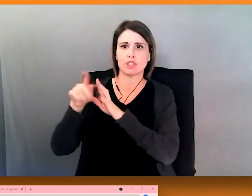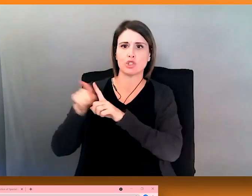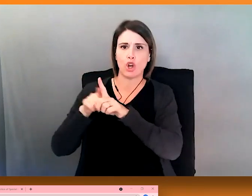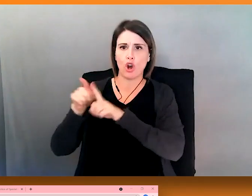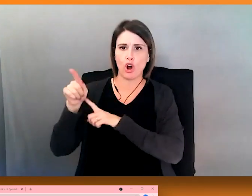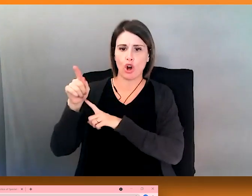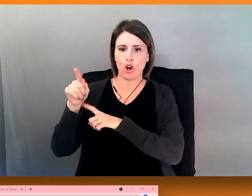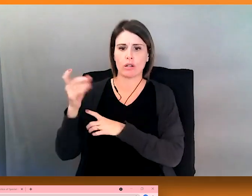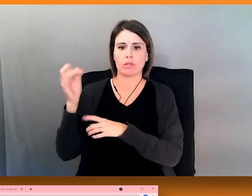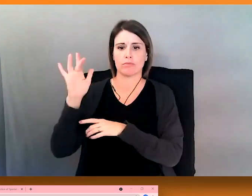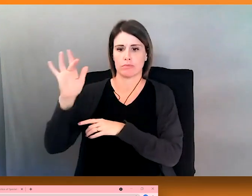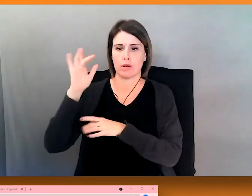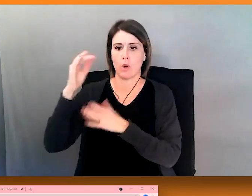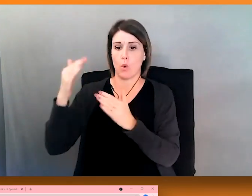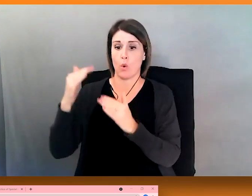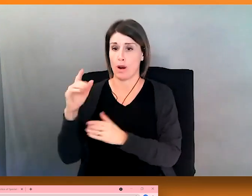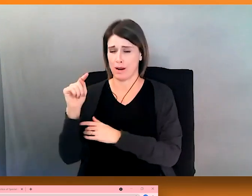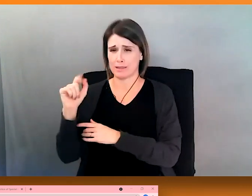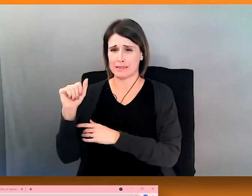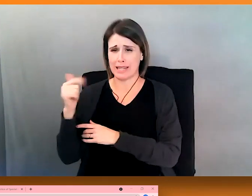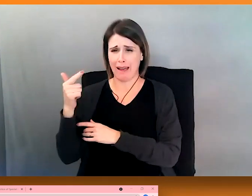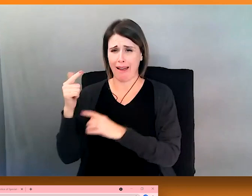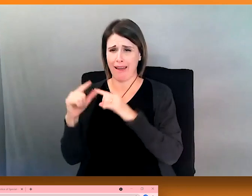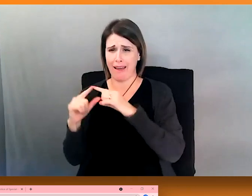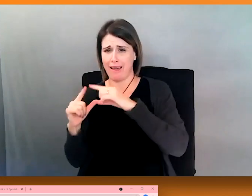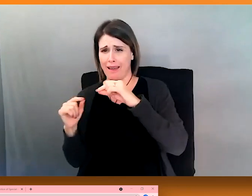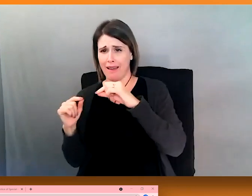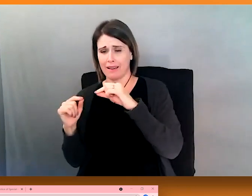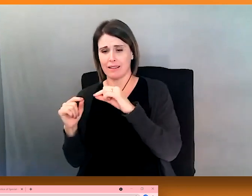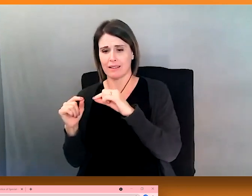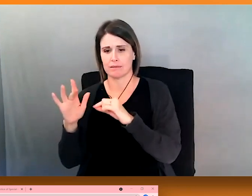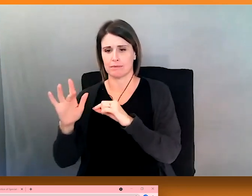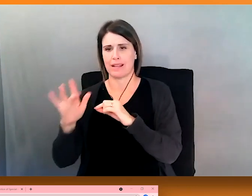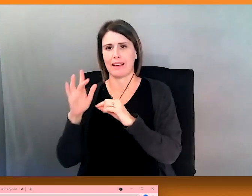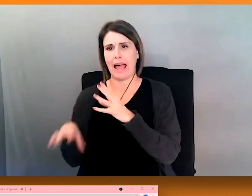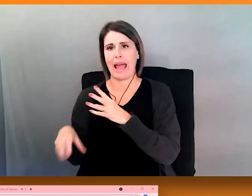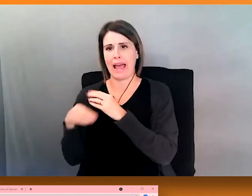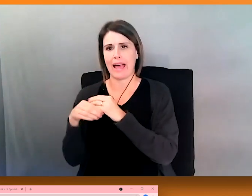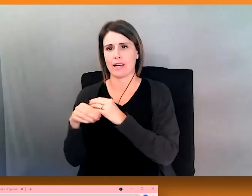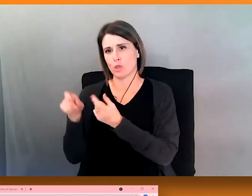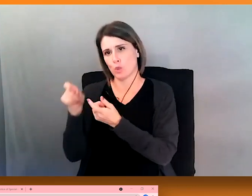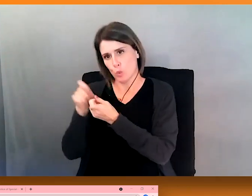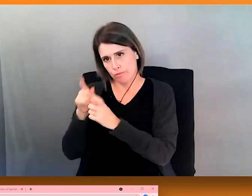or add it to a list by using this "tag...image."